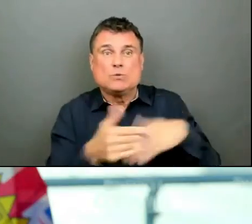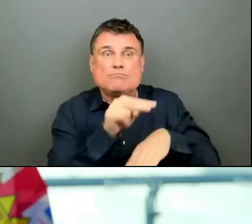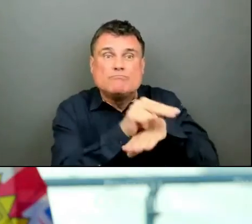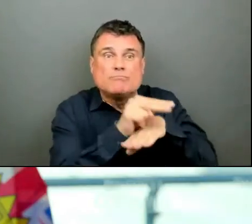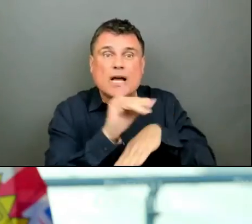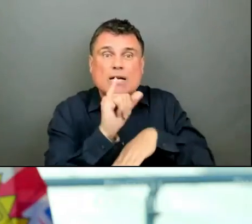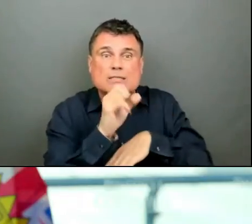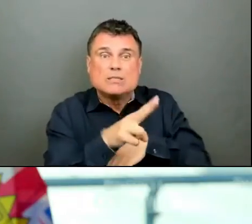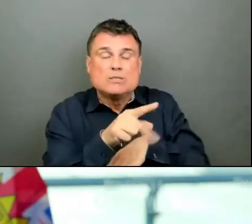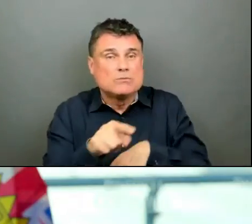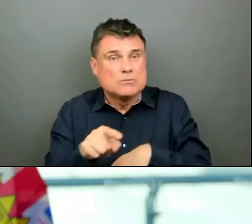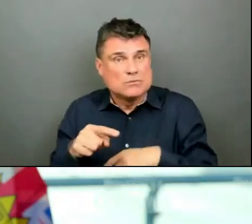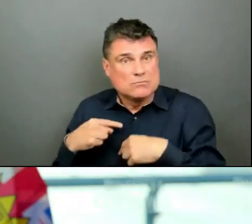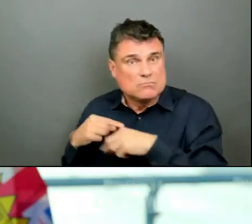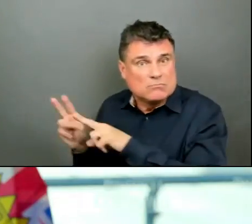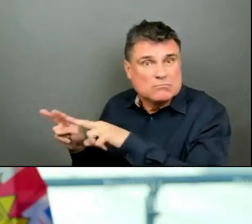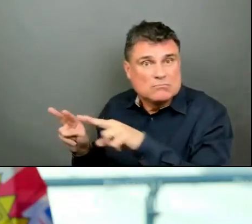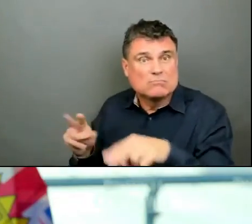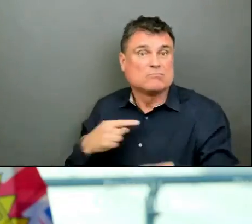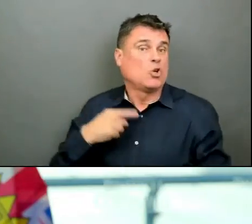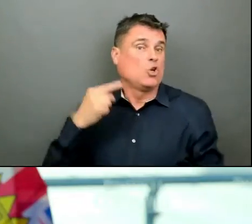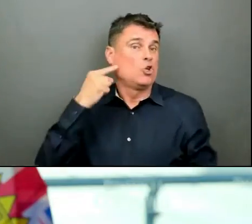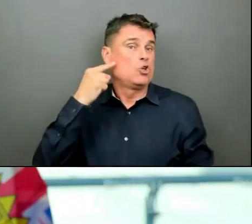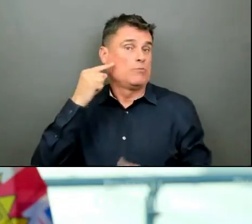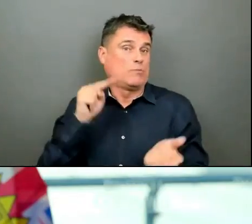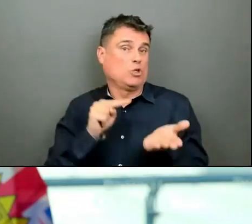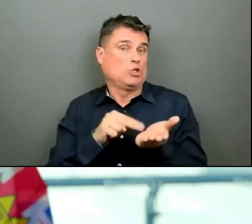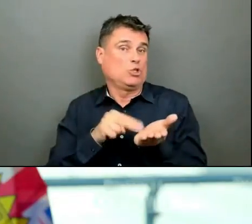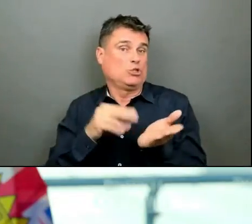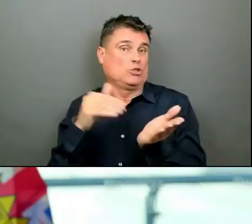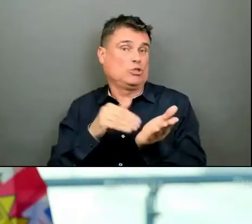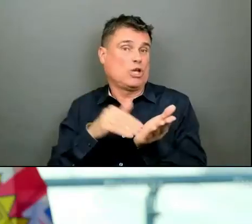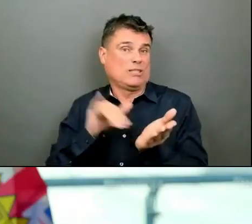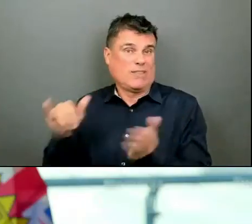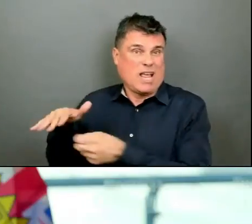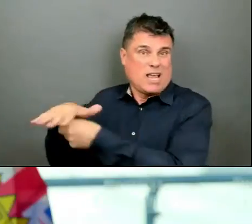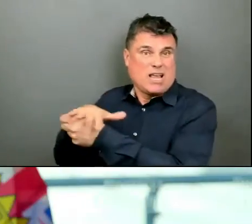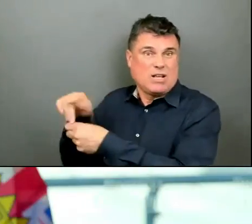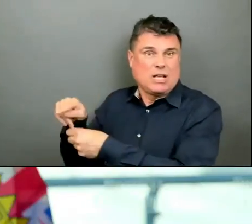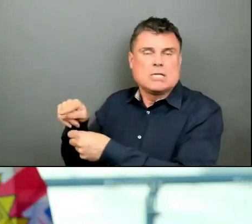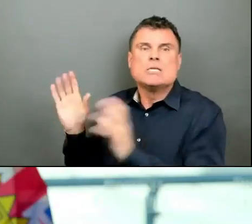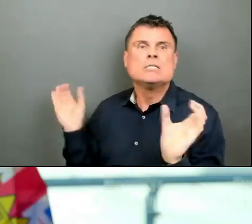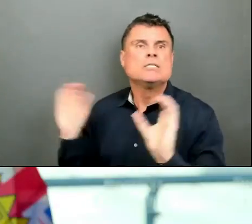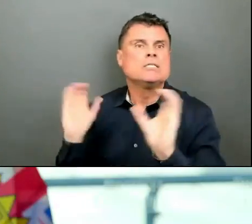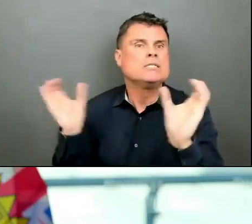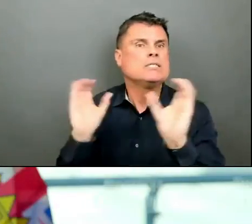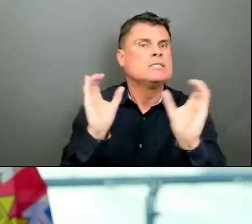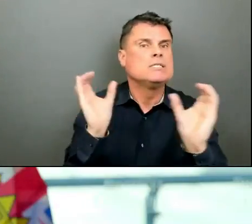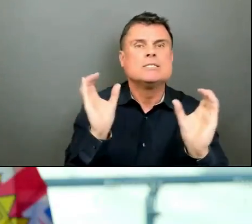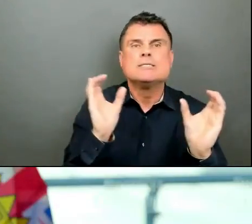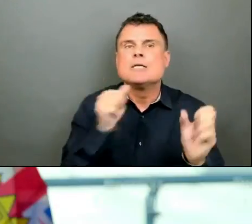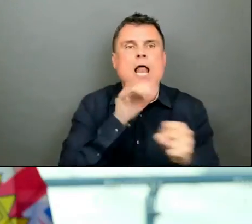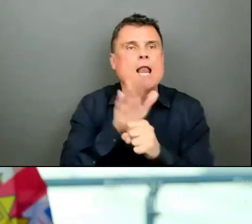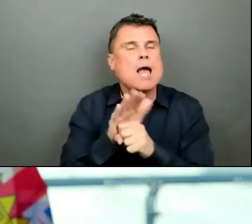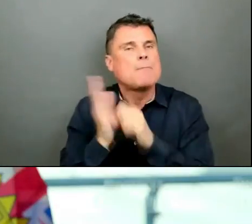from front line workers who are scram BLing the find space for everybody needing critical care. Can you elaborate